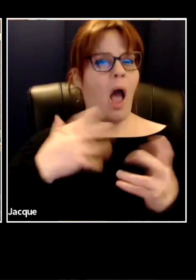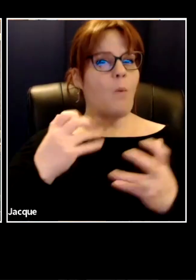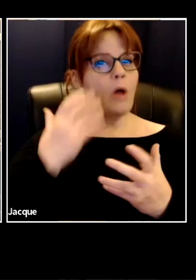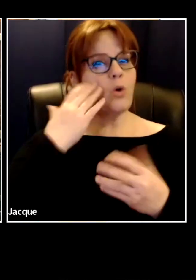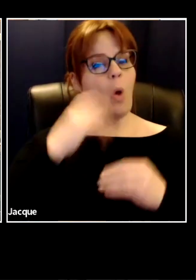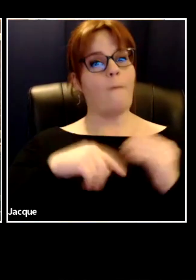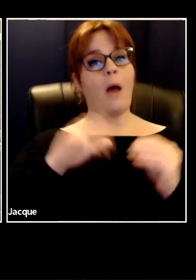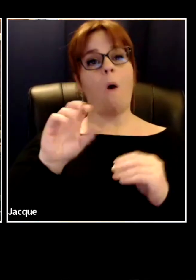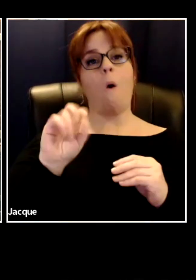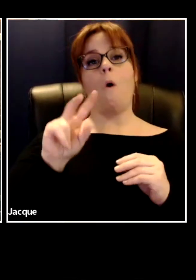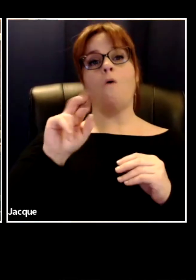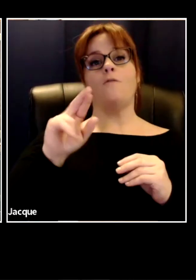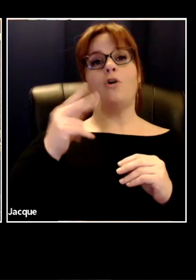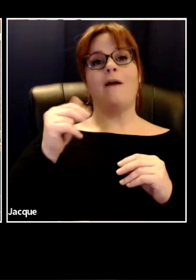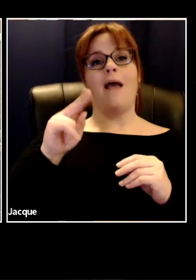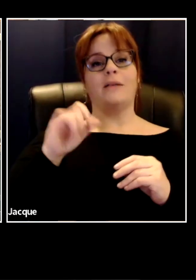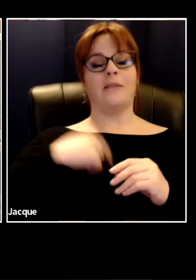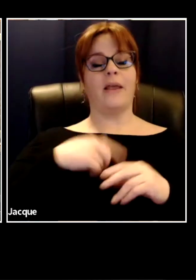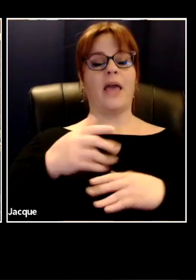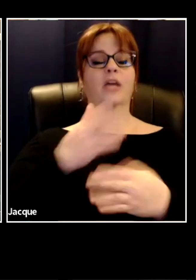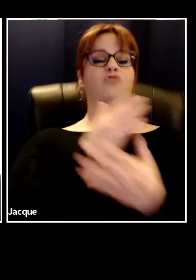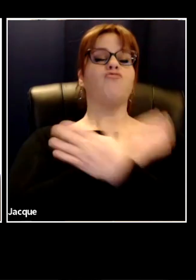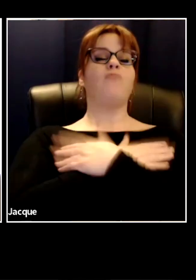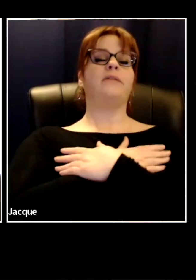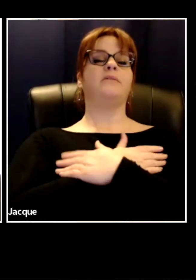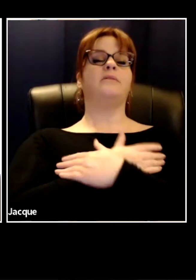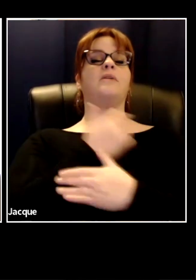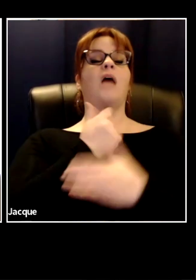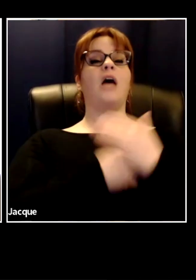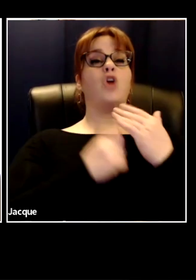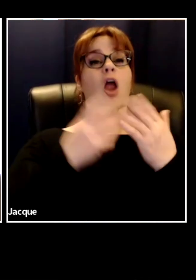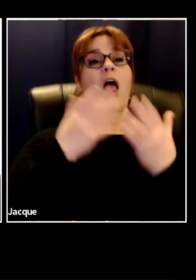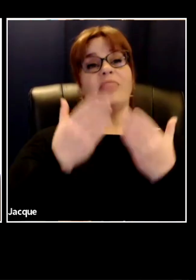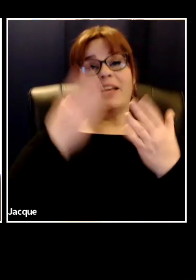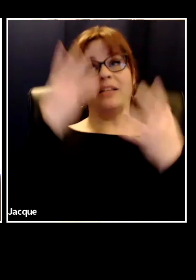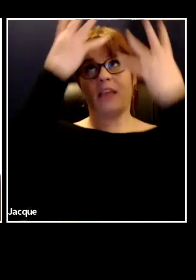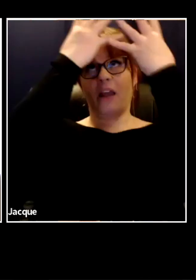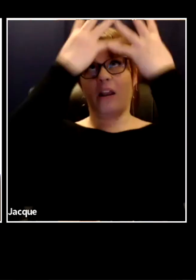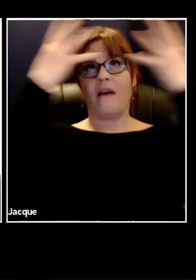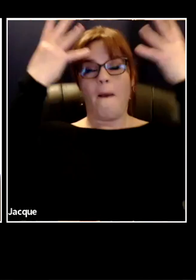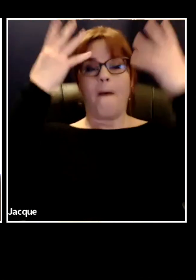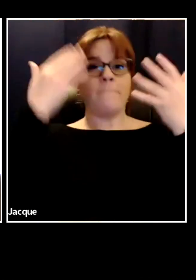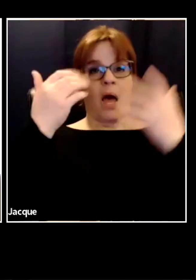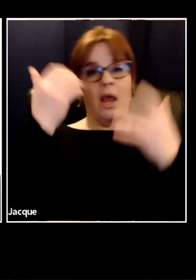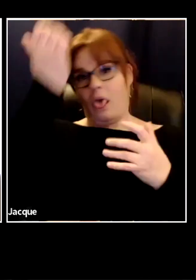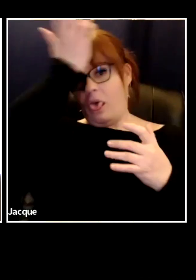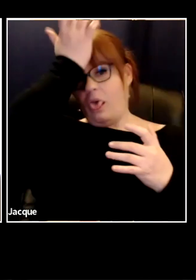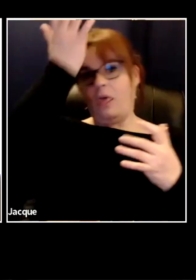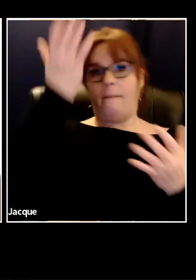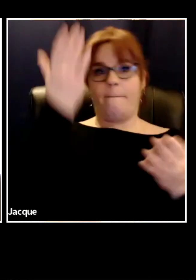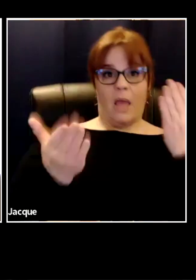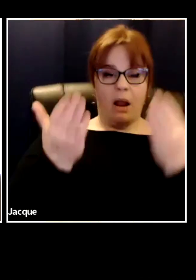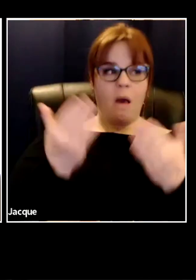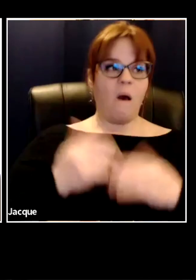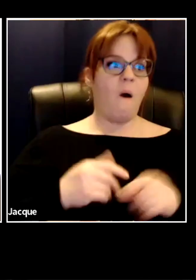that might hit my head like overhead wires. Love it. Uh connected to other